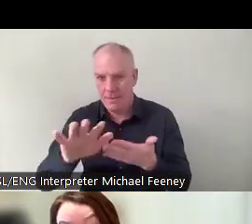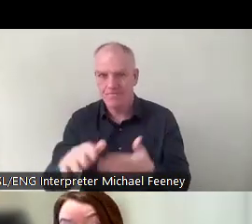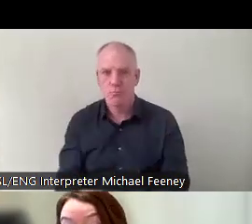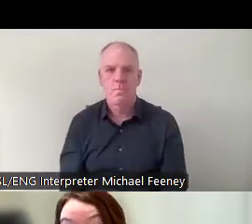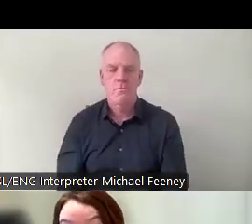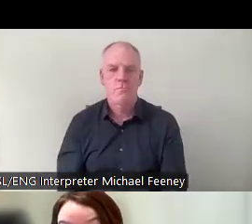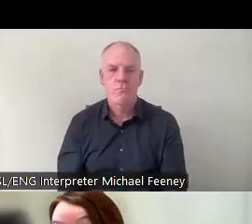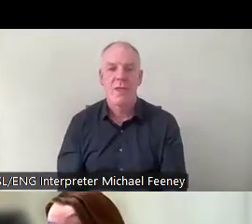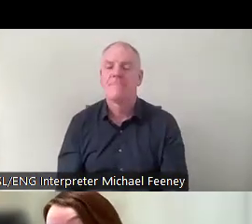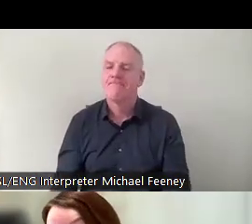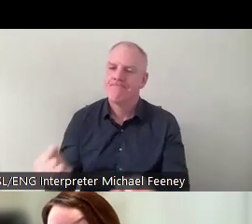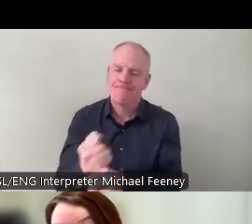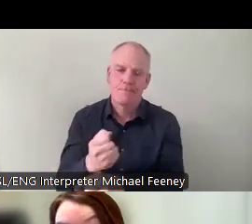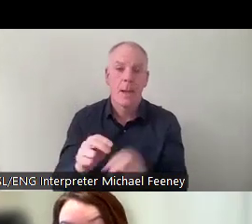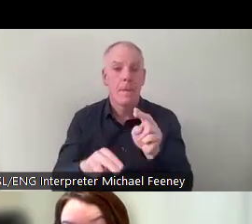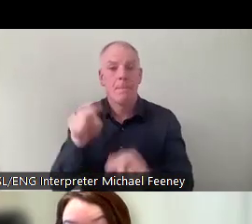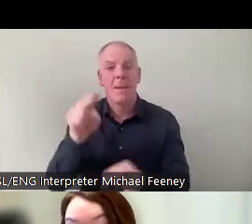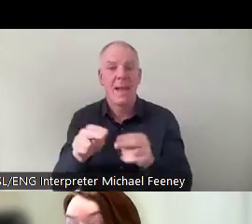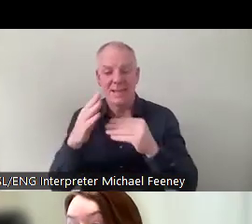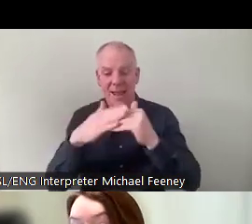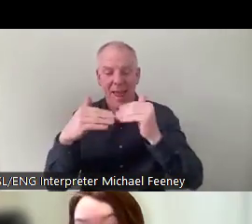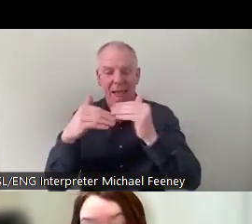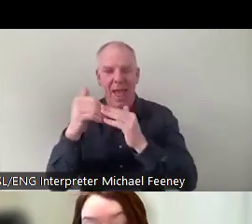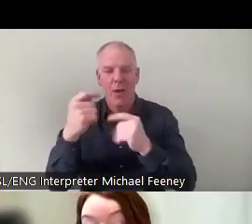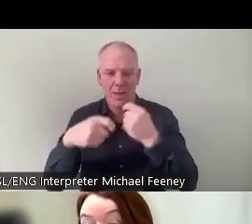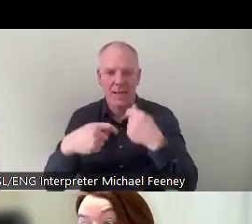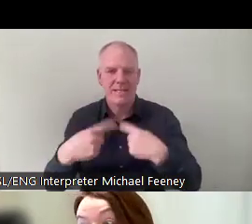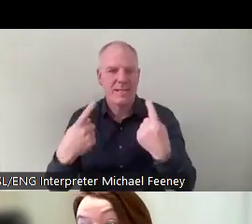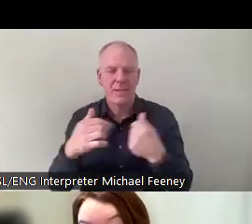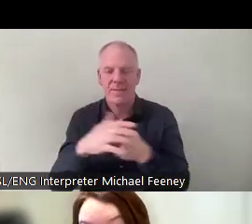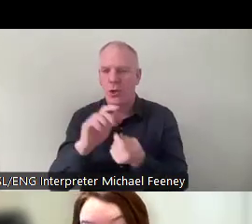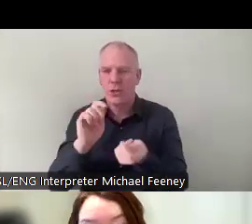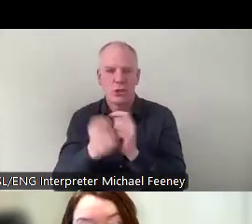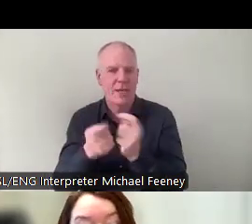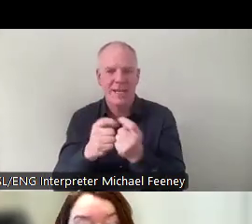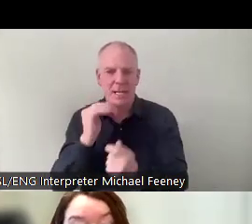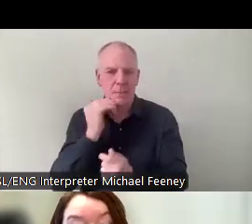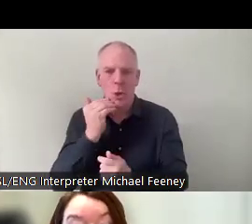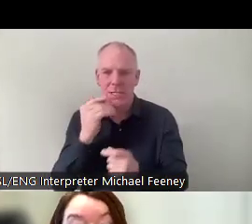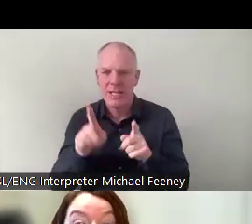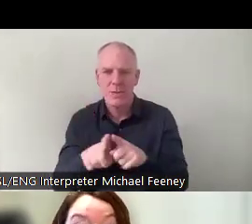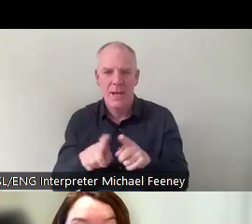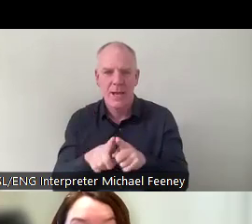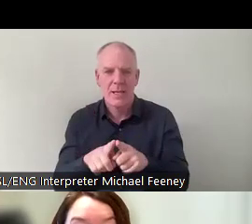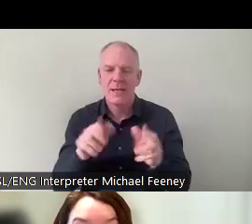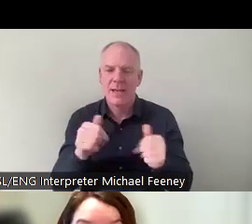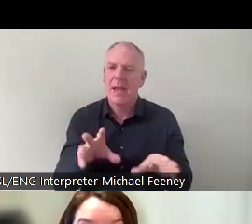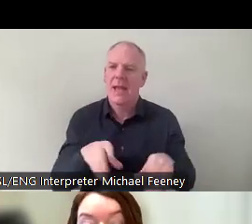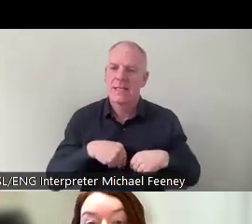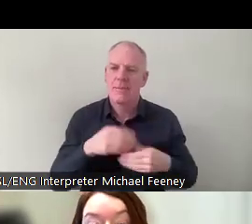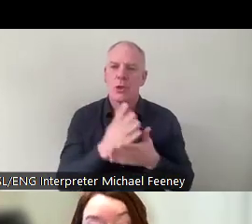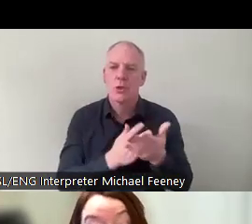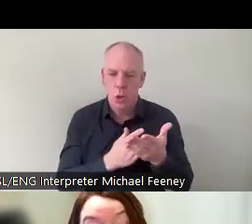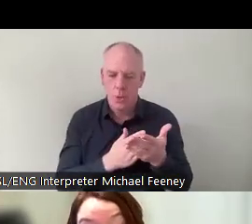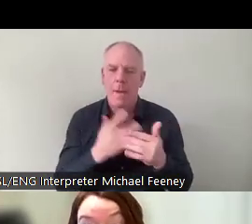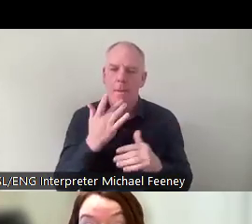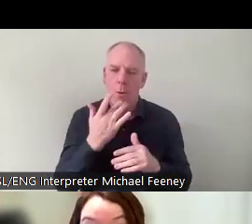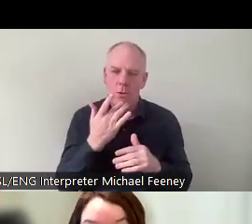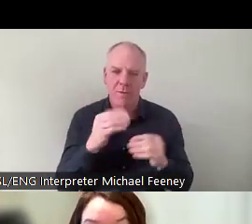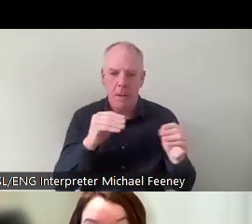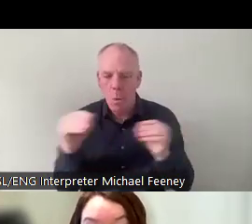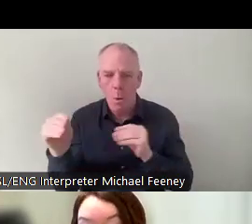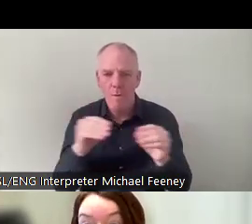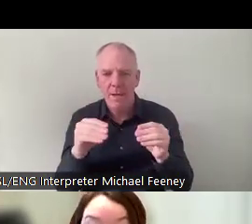Unfortunately, paint layers respond differently to changing humidity too. They tolerate a certain amount of strain from a moving support underneath until they